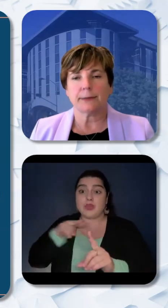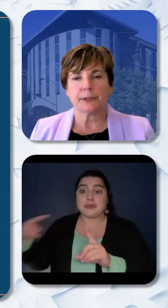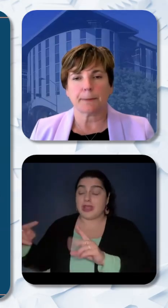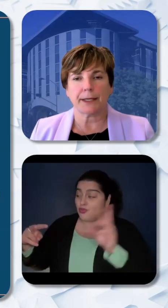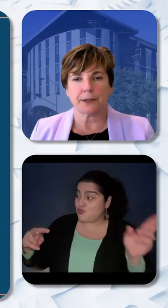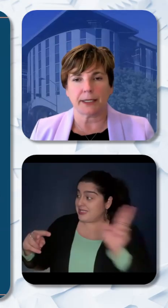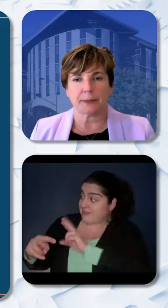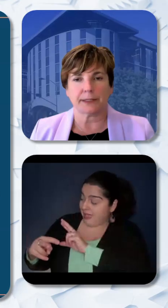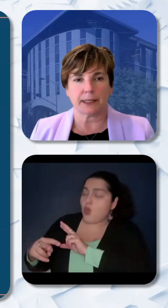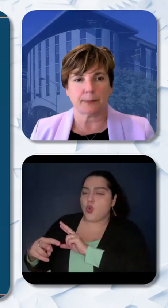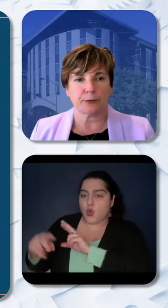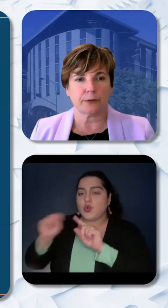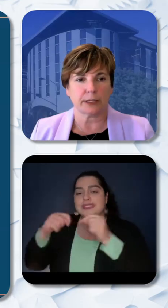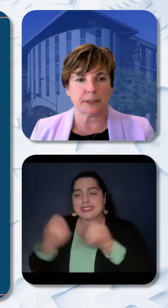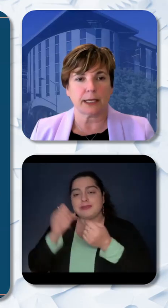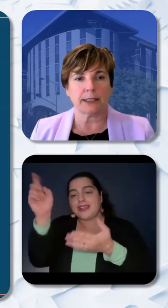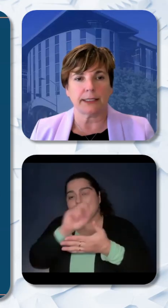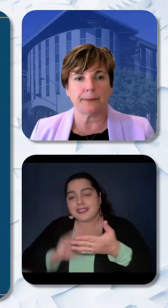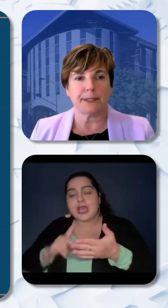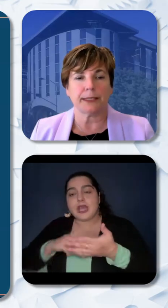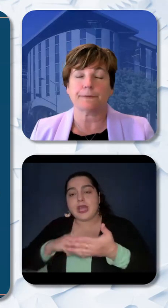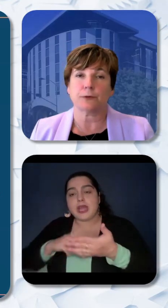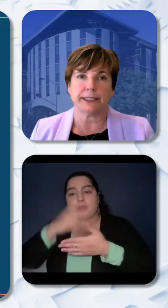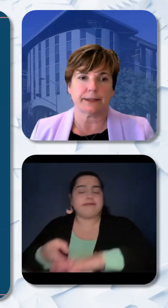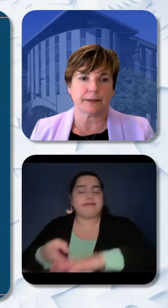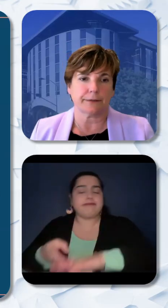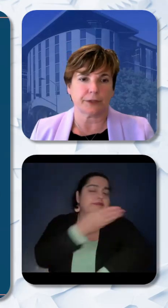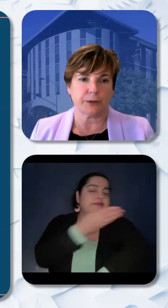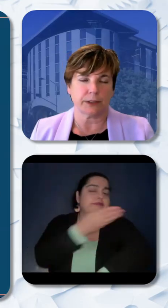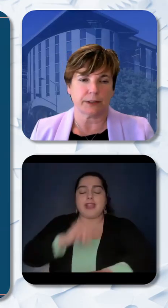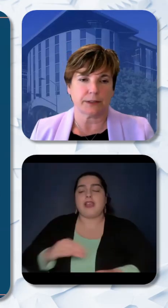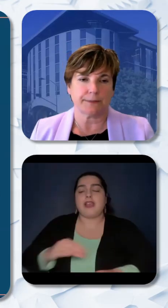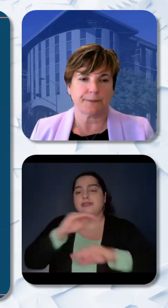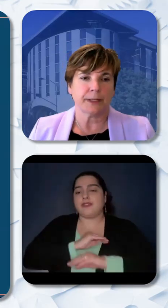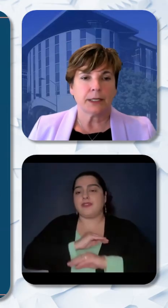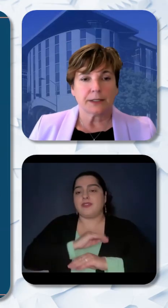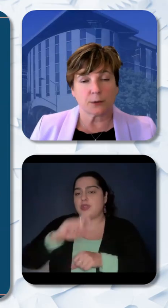teams are better able to design programs that meet the full needs of our students.